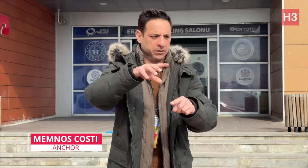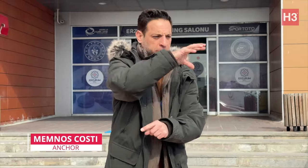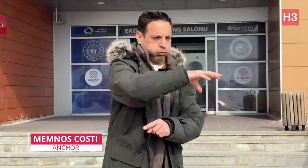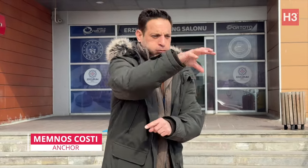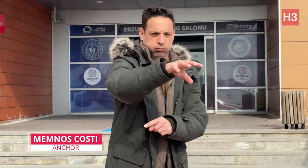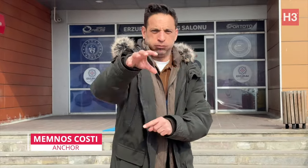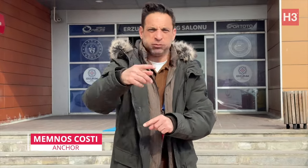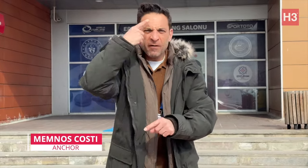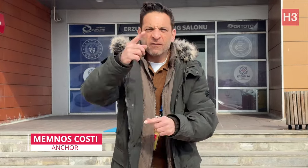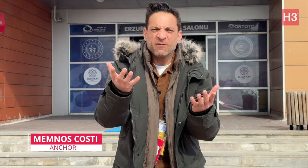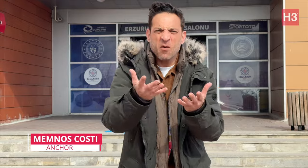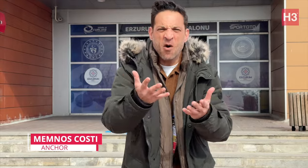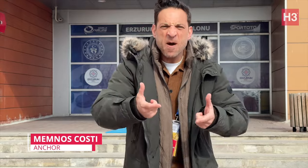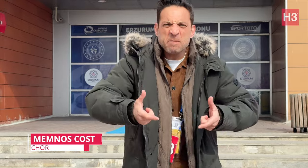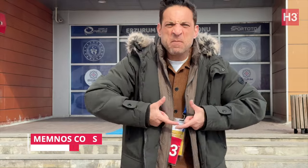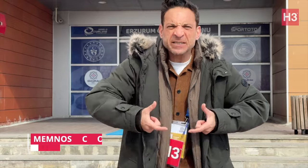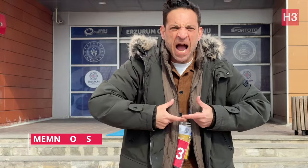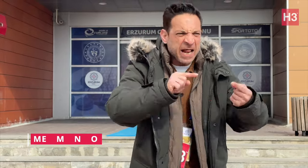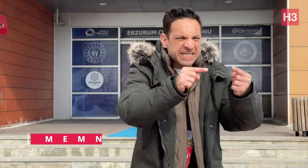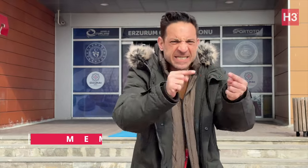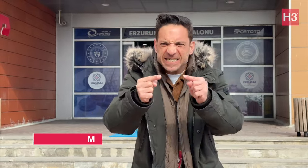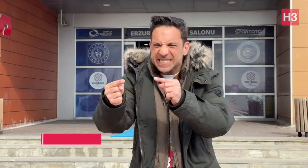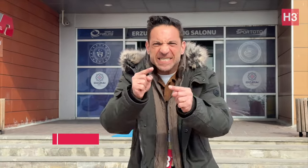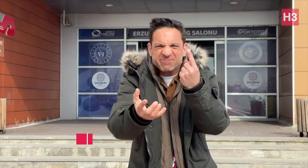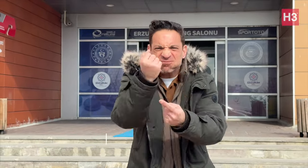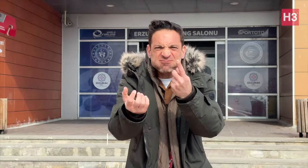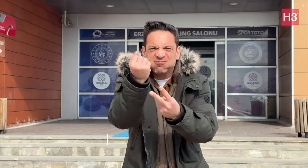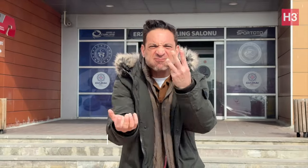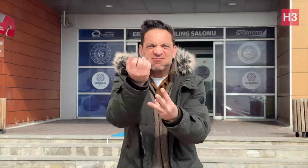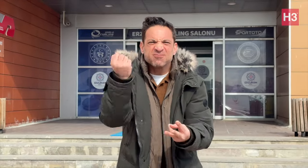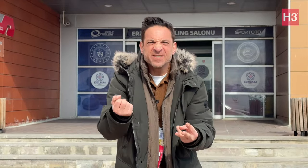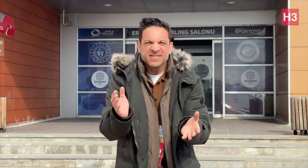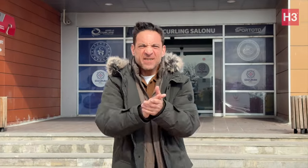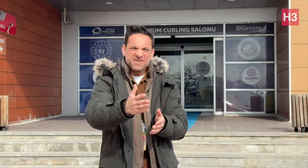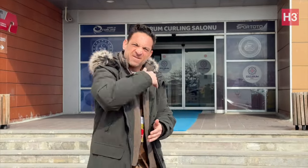There are four sports that are now competing for medals.